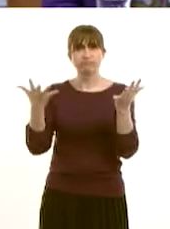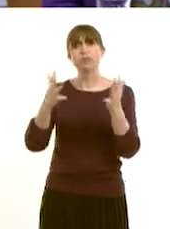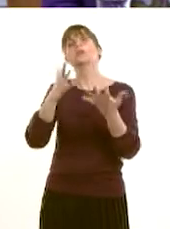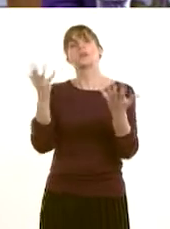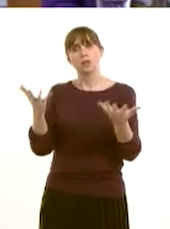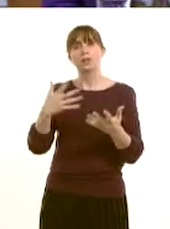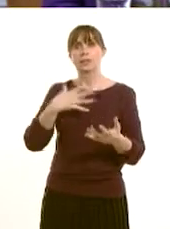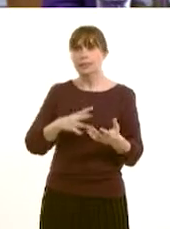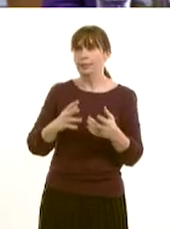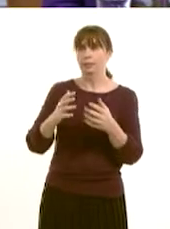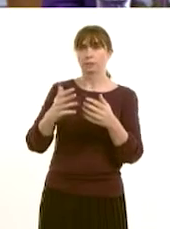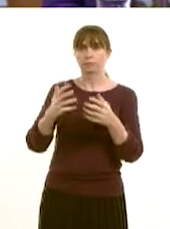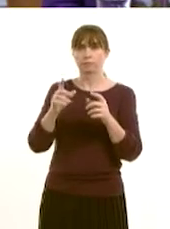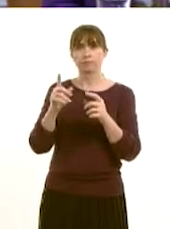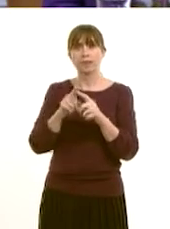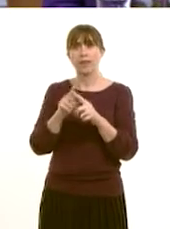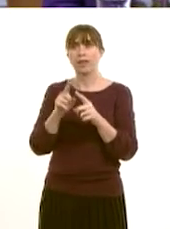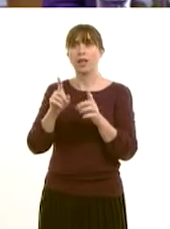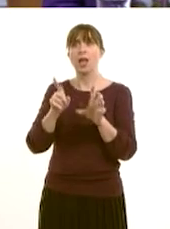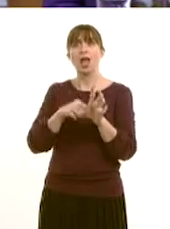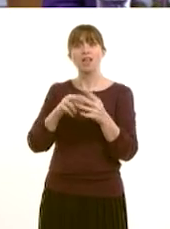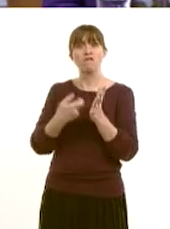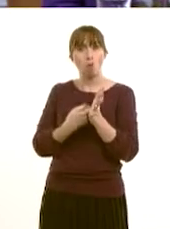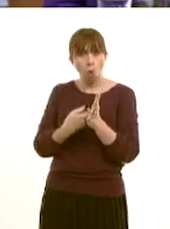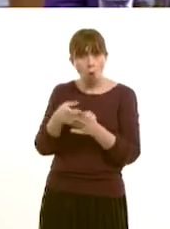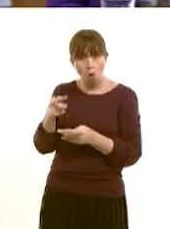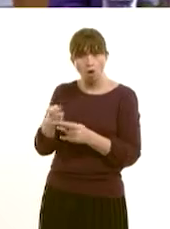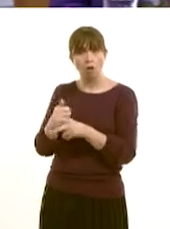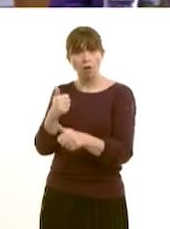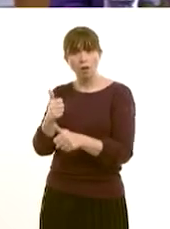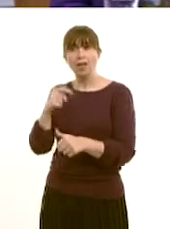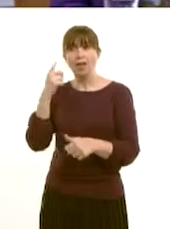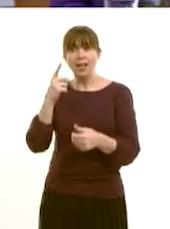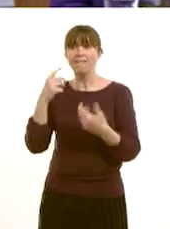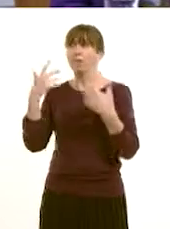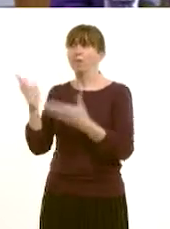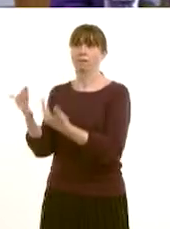So, through schemes such as Ynniír Fro, and if we were to get the CILT devolved as well,